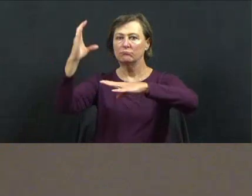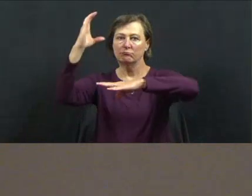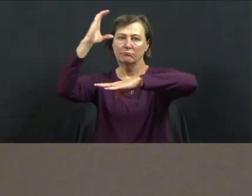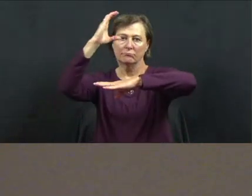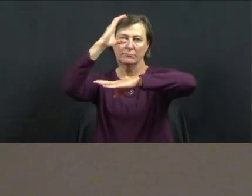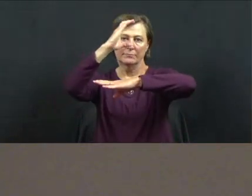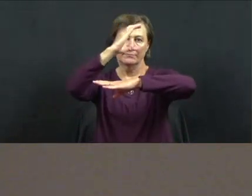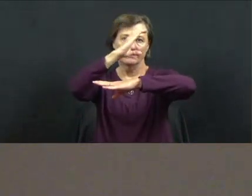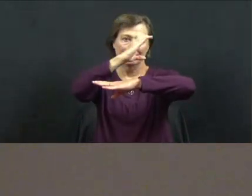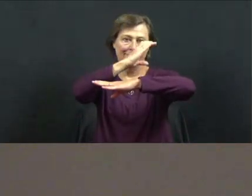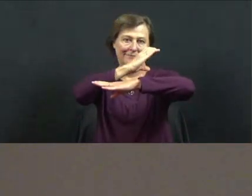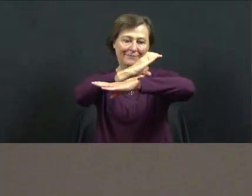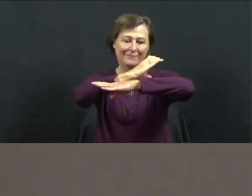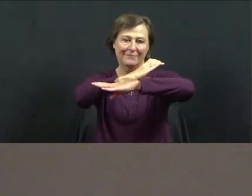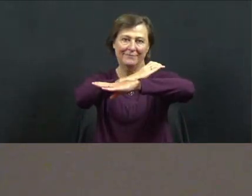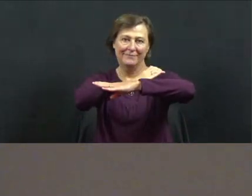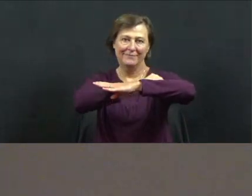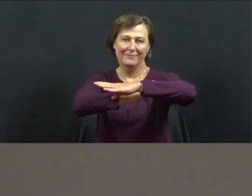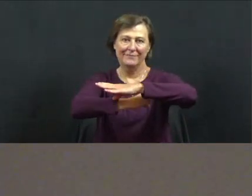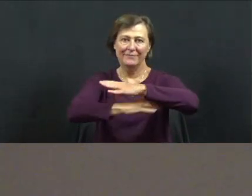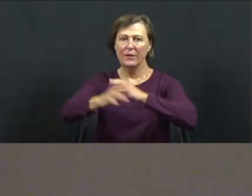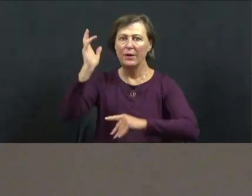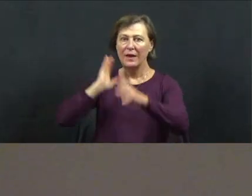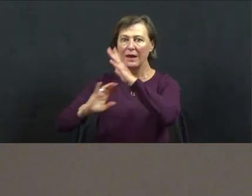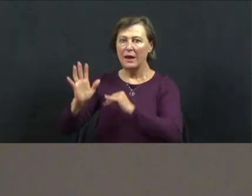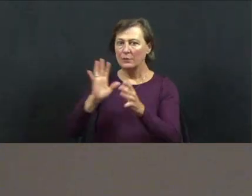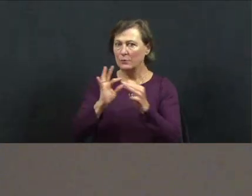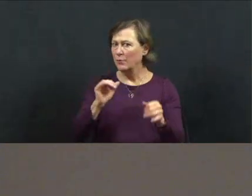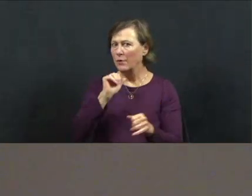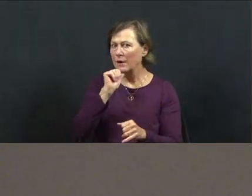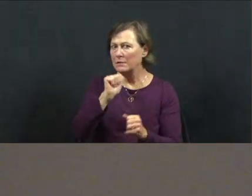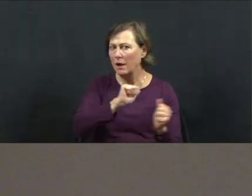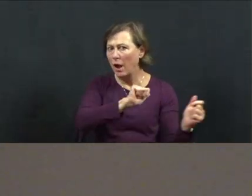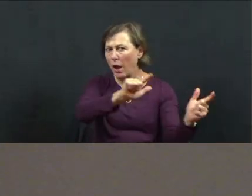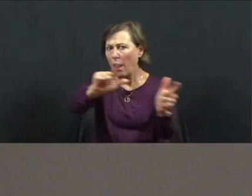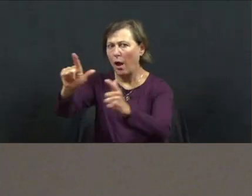But the ancient stories tell us that not everyone rejoiced at this moment.